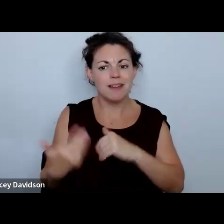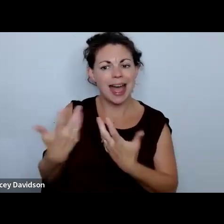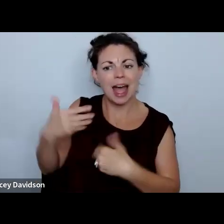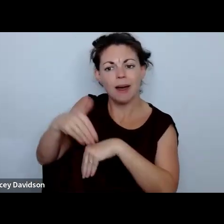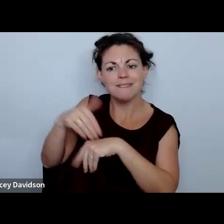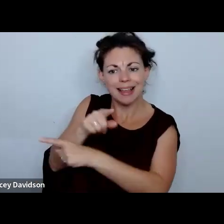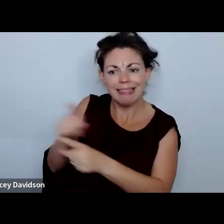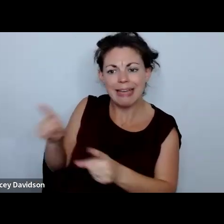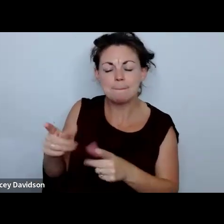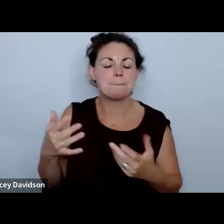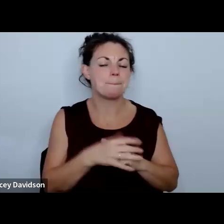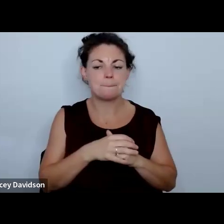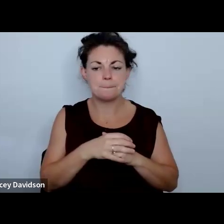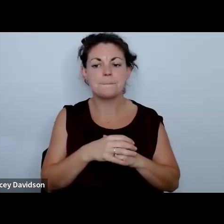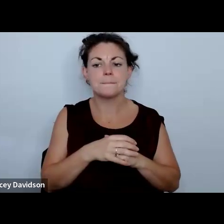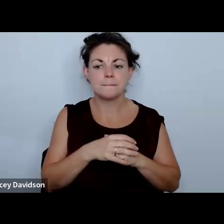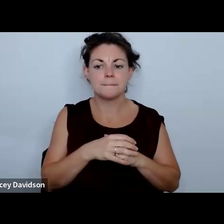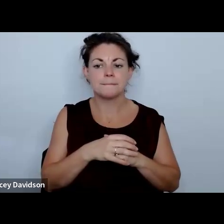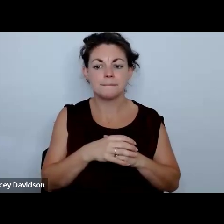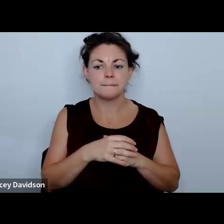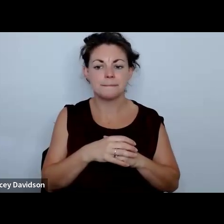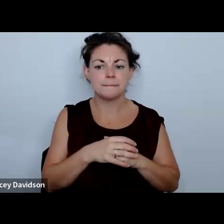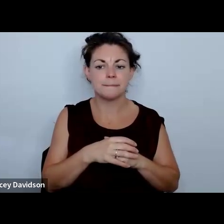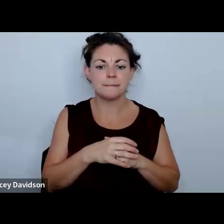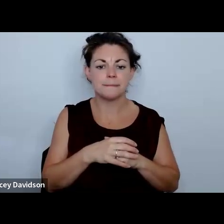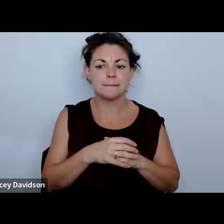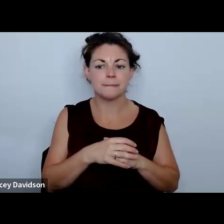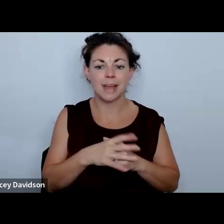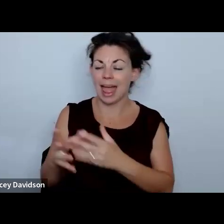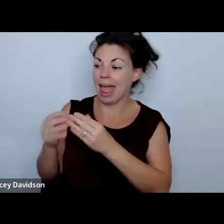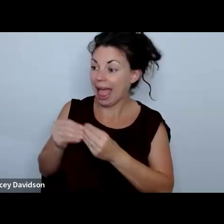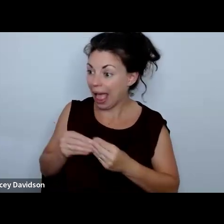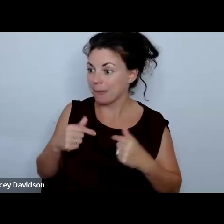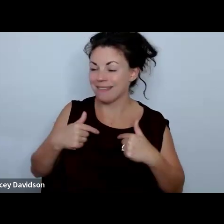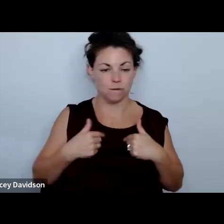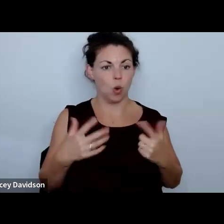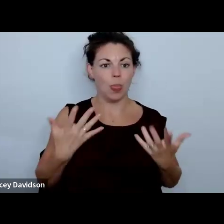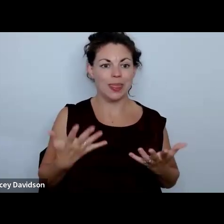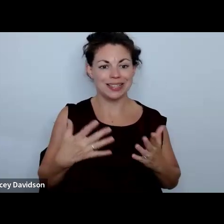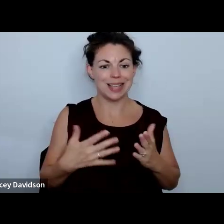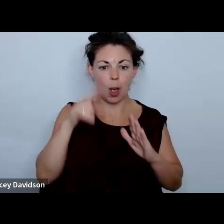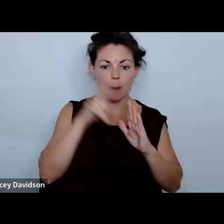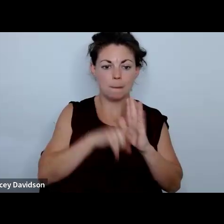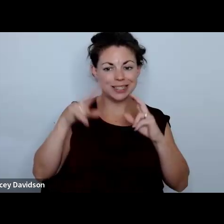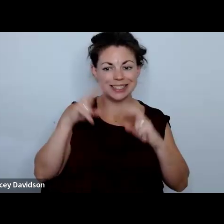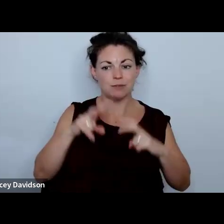And this was across many campaigns, but I think the more I learned and the more people I spoke to, the more passionate I became.